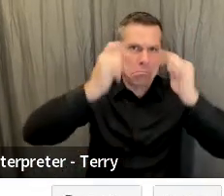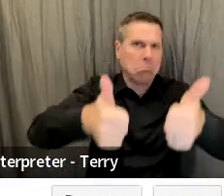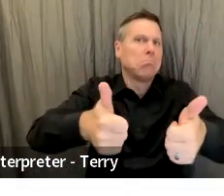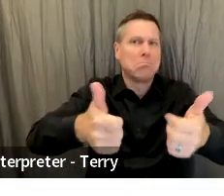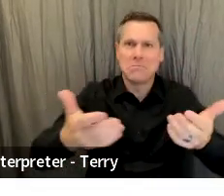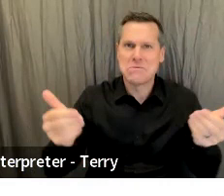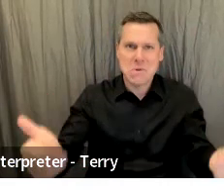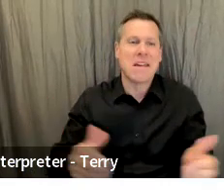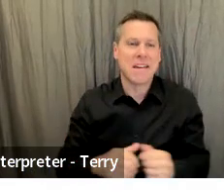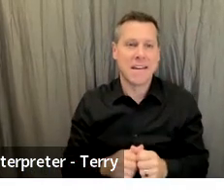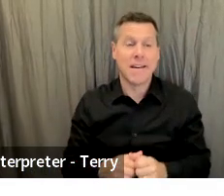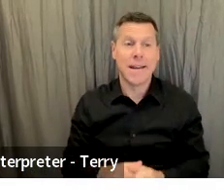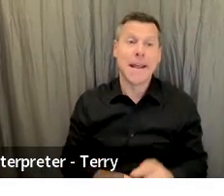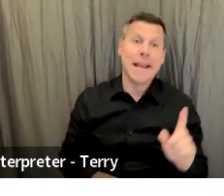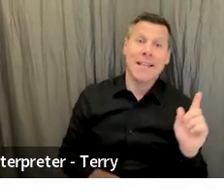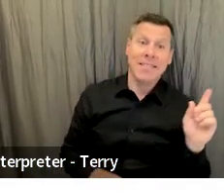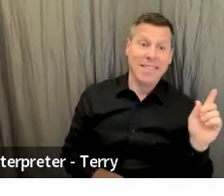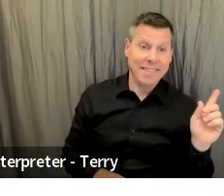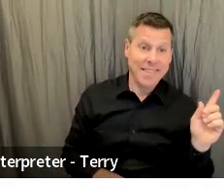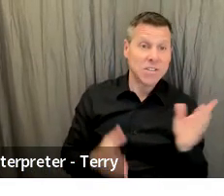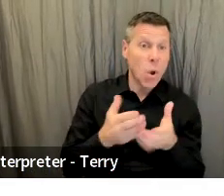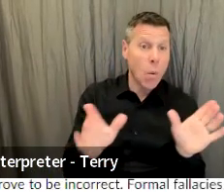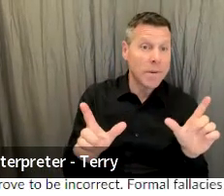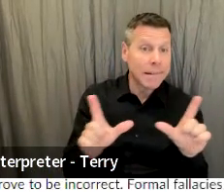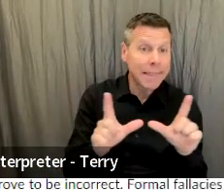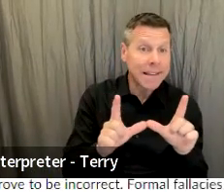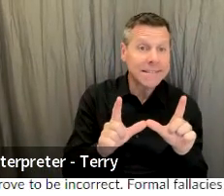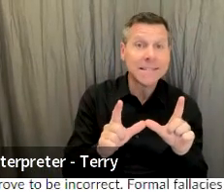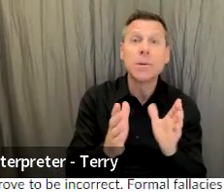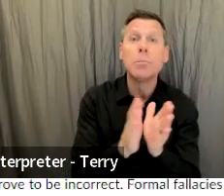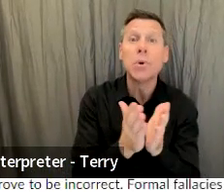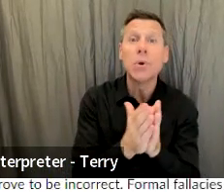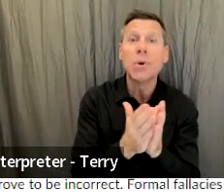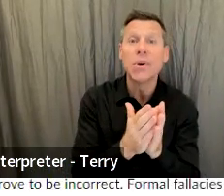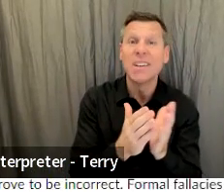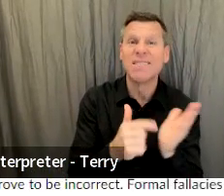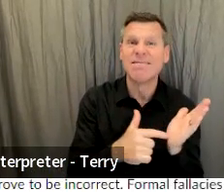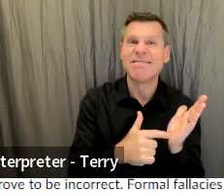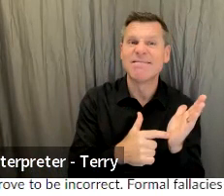This is something from an opening license textbooks or had the licensing information at the bottom.